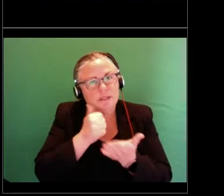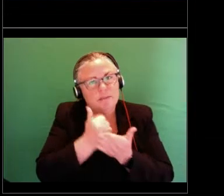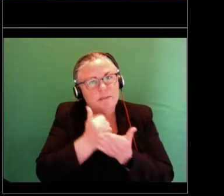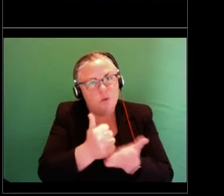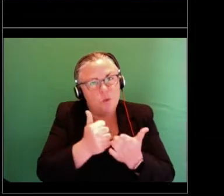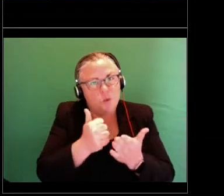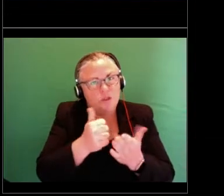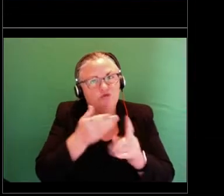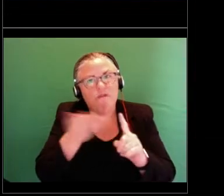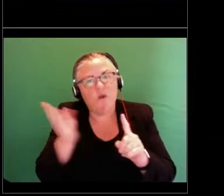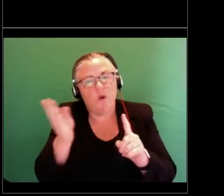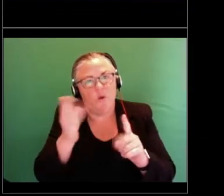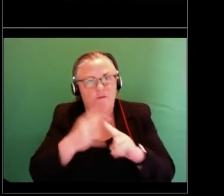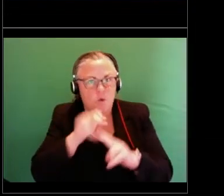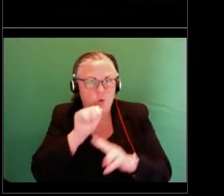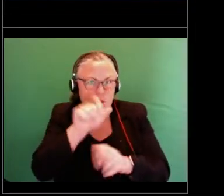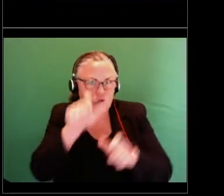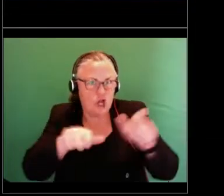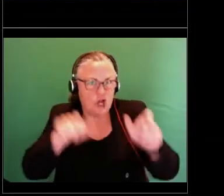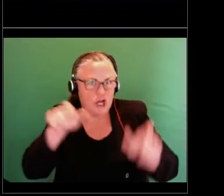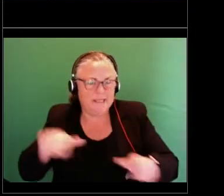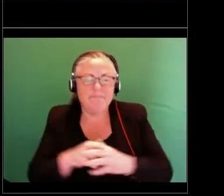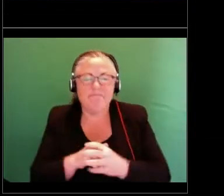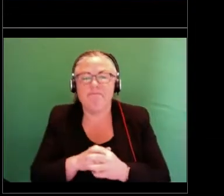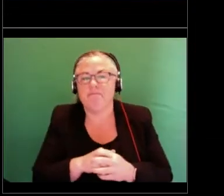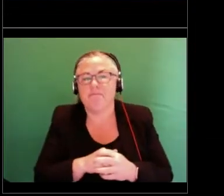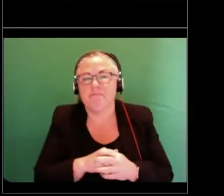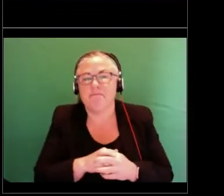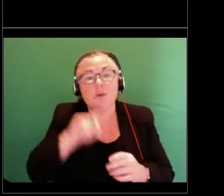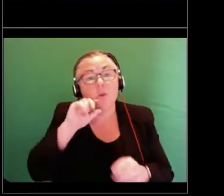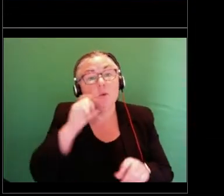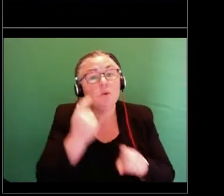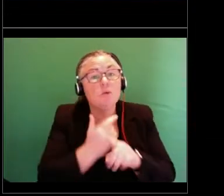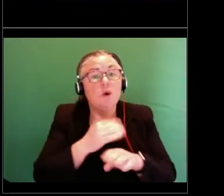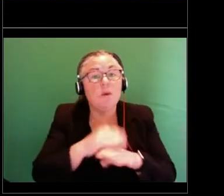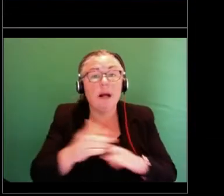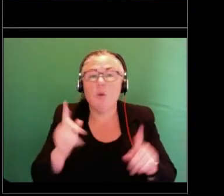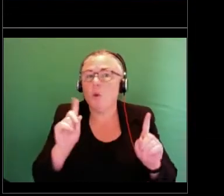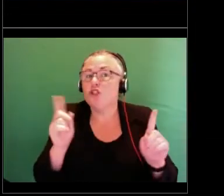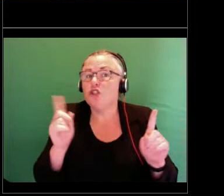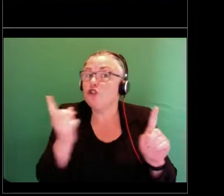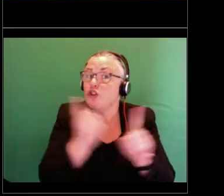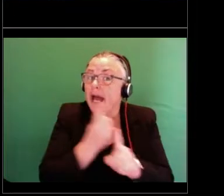I will go into what a very urgent legal issue is in a moment, or there is family violence